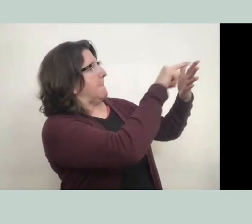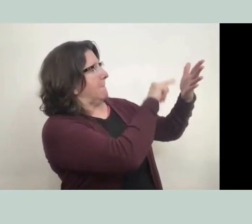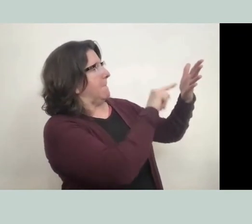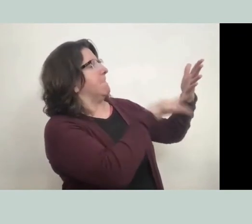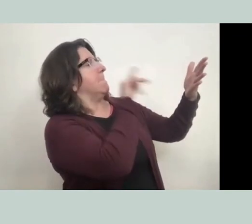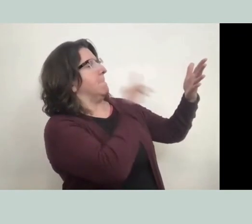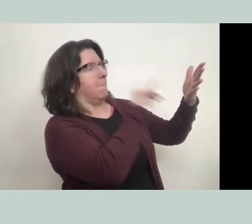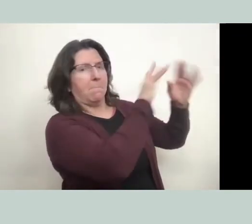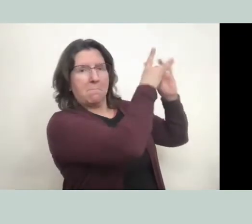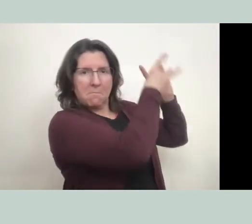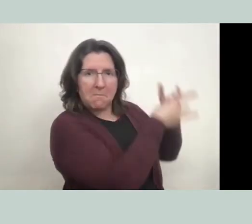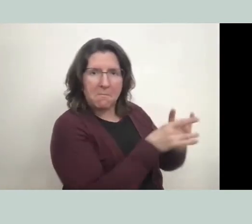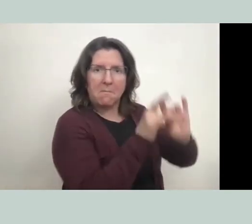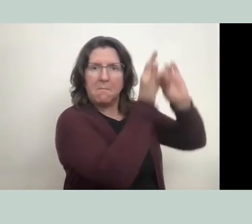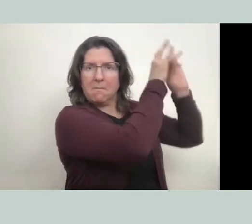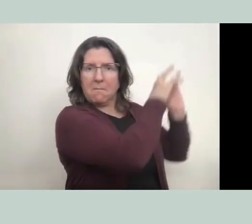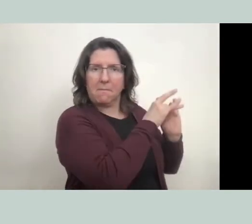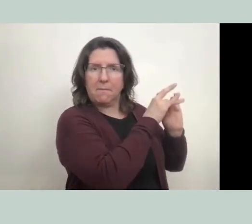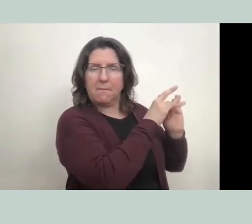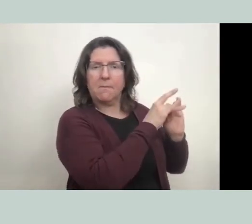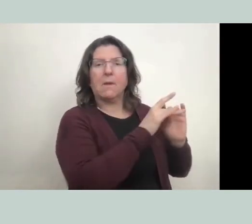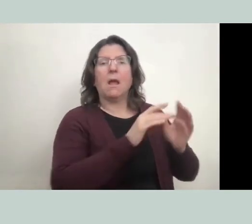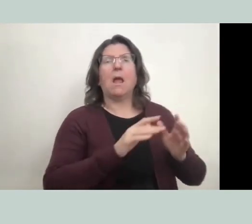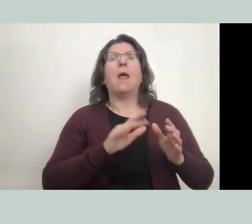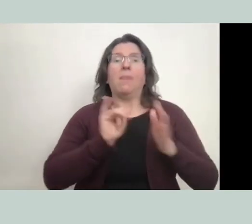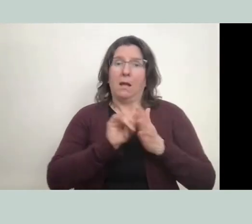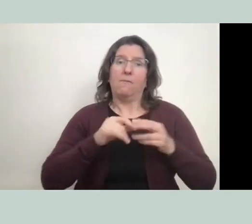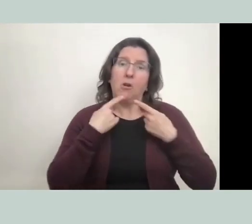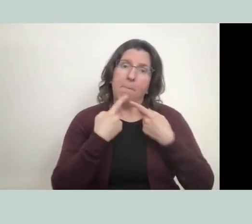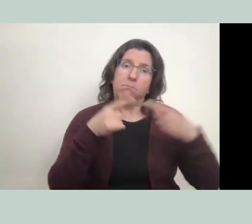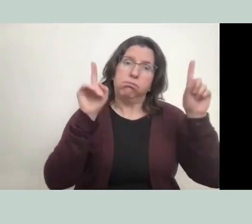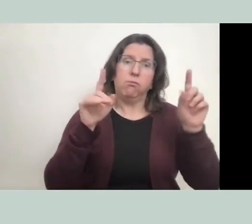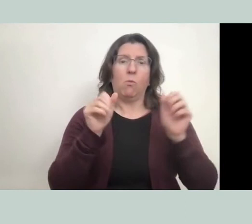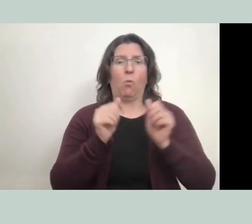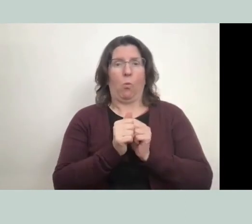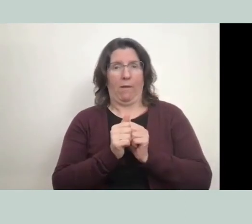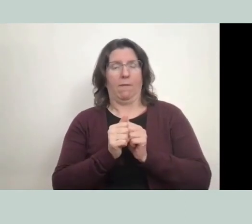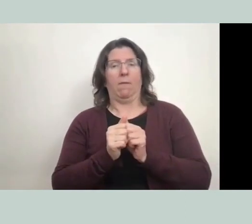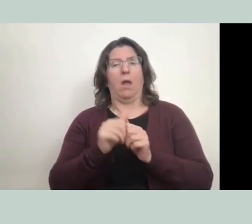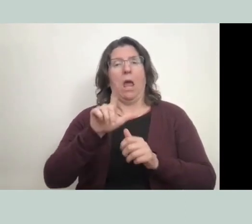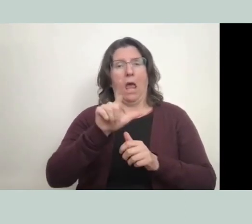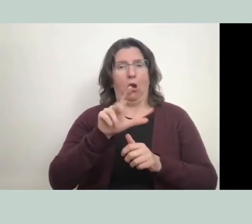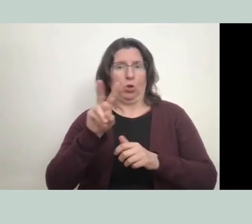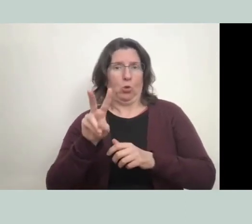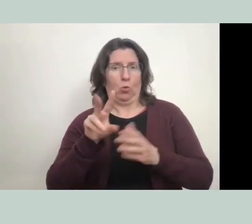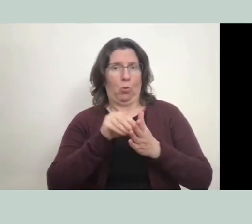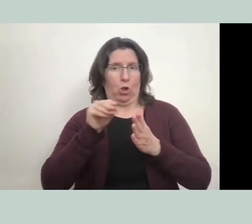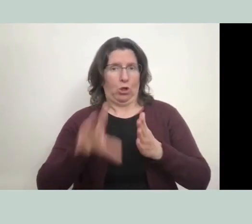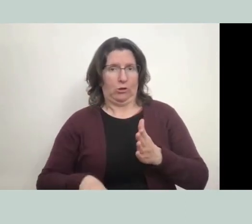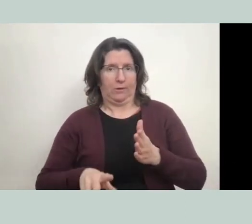Exploring those features and their functions in English is an effective approach to working with L2 learners.